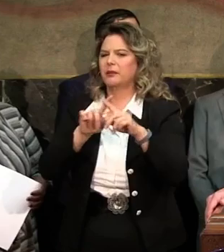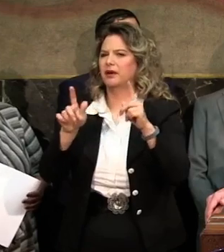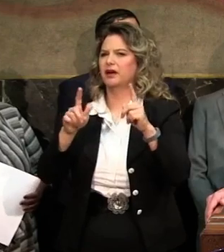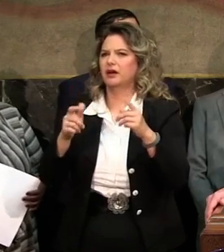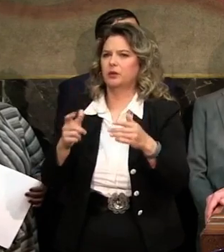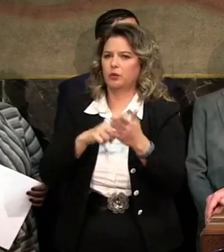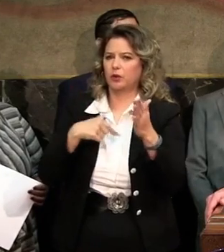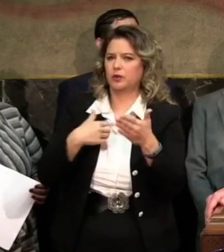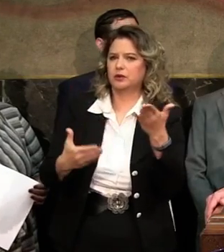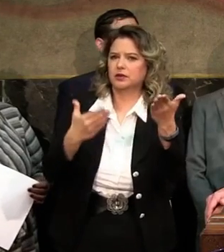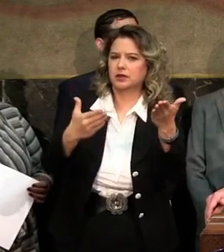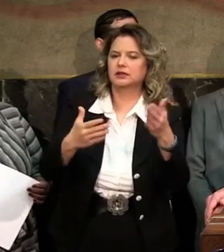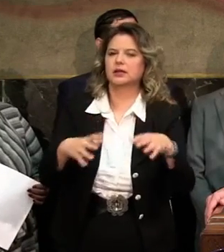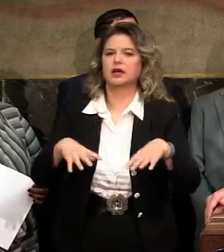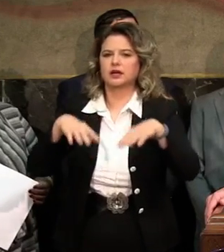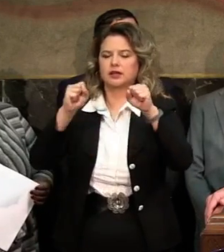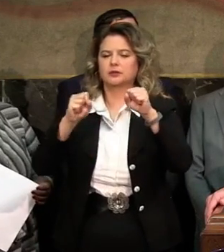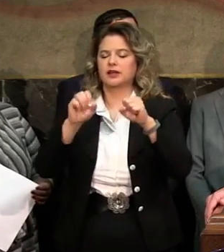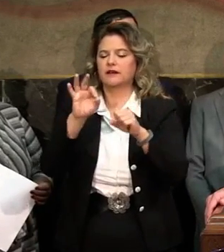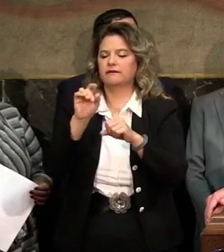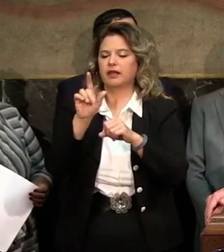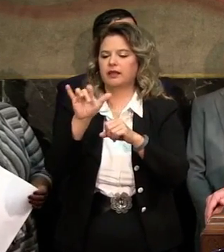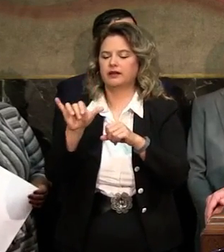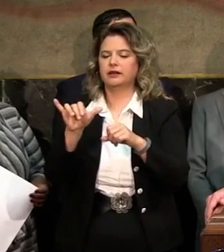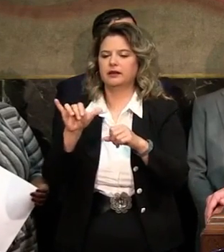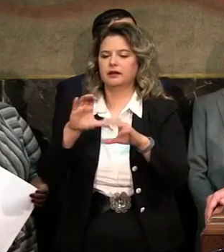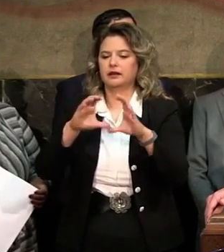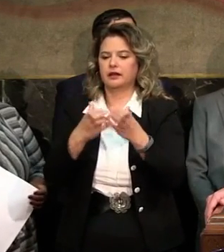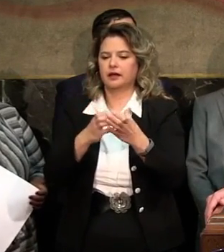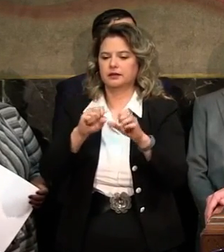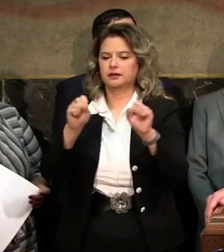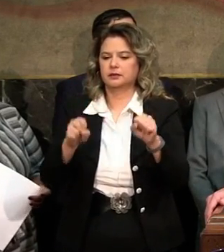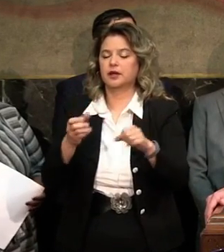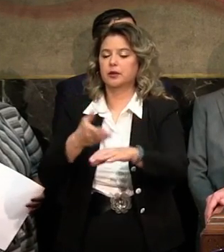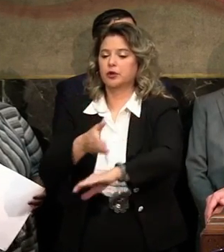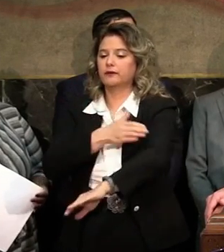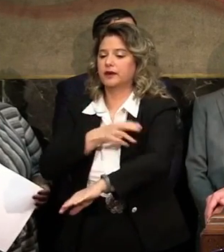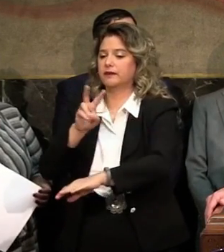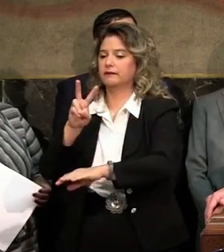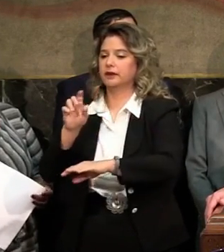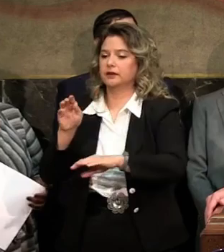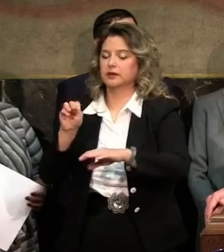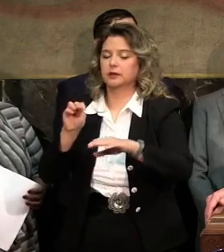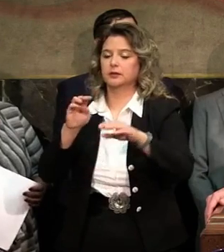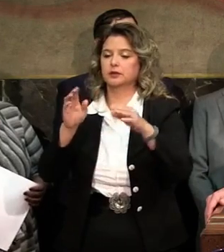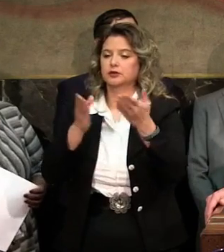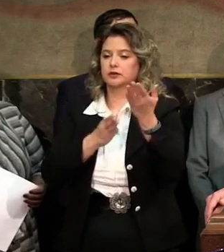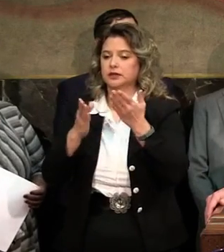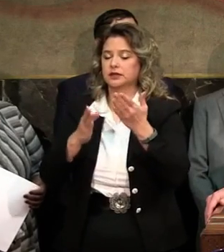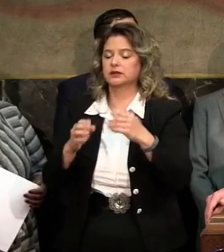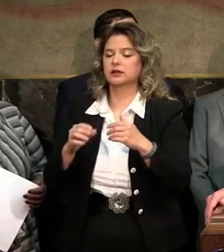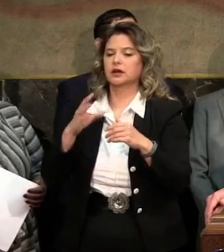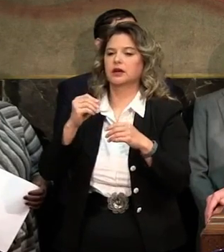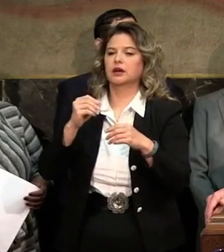adopting a felony class system improving the victim services expanding alternatives to prison revising drug and